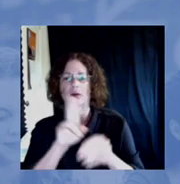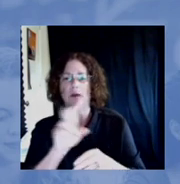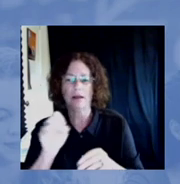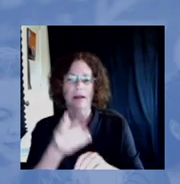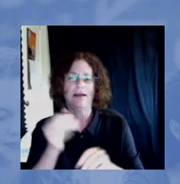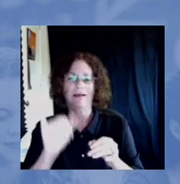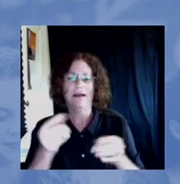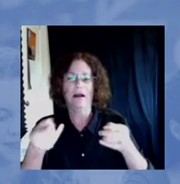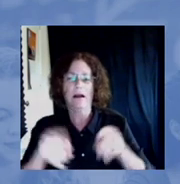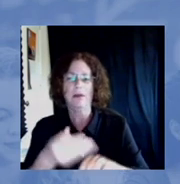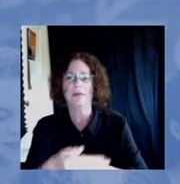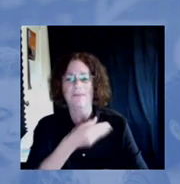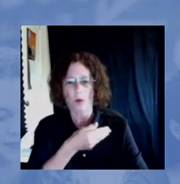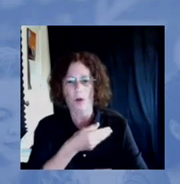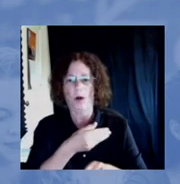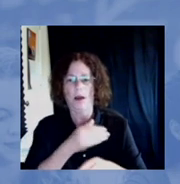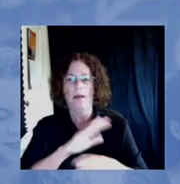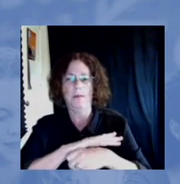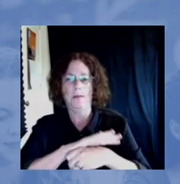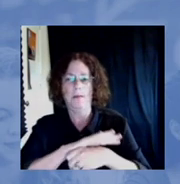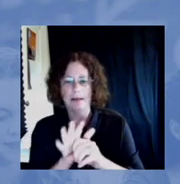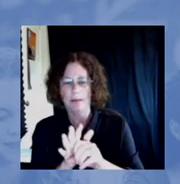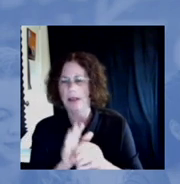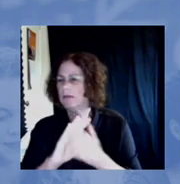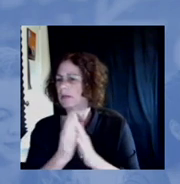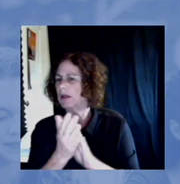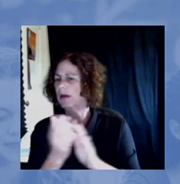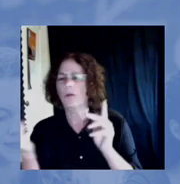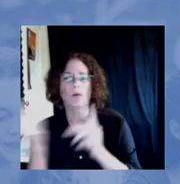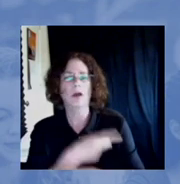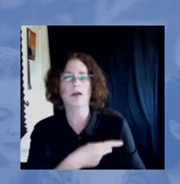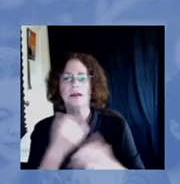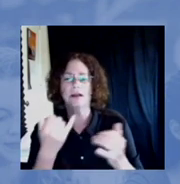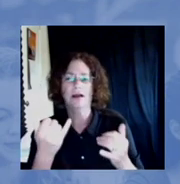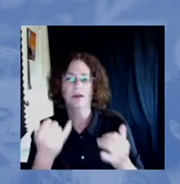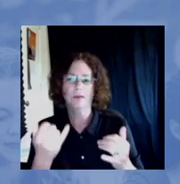THAT CRISIS UNFORTUNATELY HAS WORSENED DRAMATICALLY FOR THOSE STUDENTS WHO HAD THE MOST FRAGILE